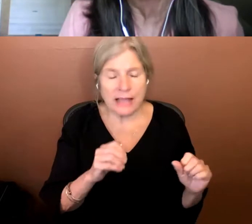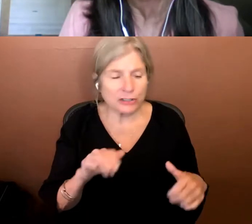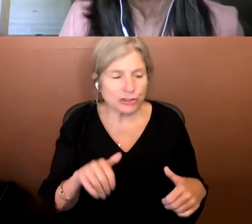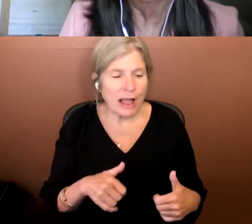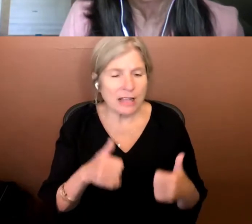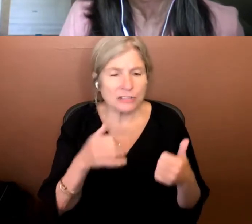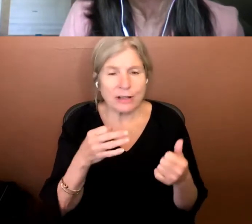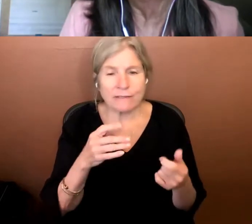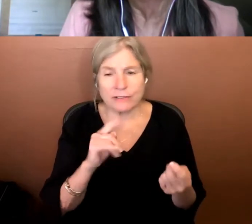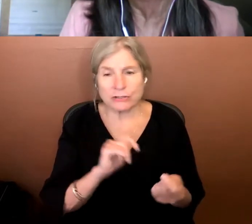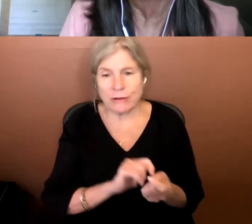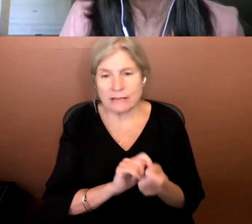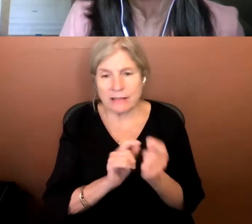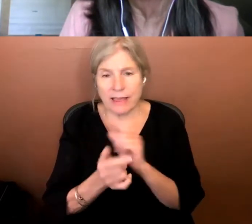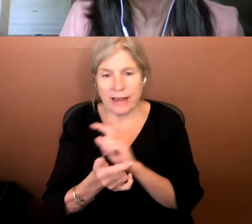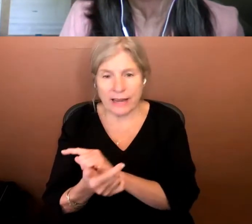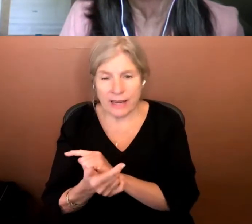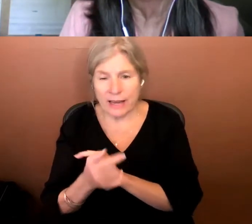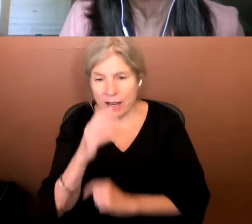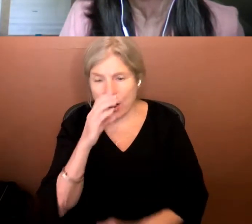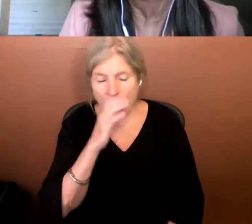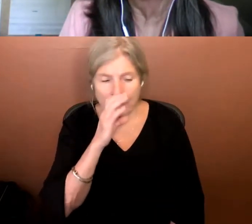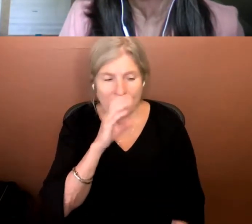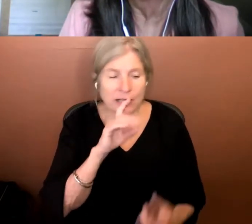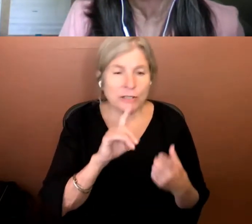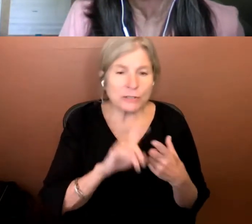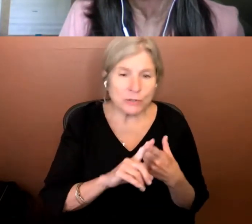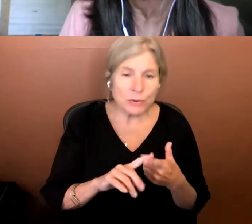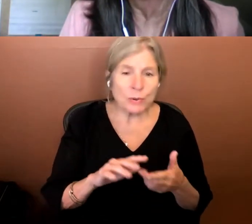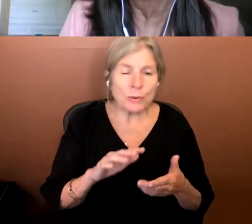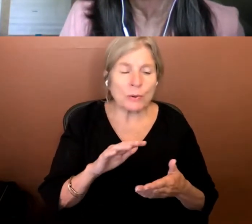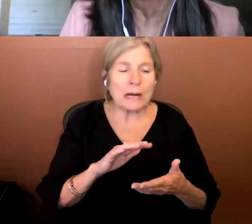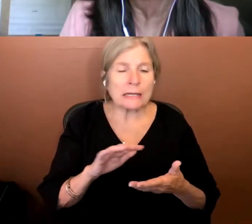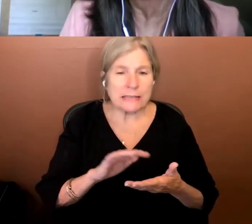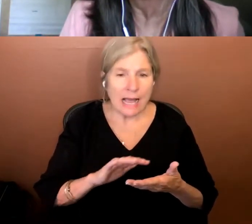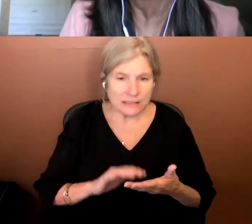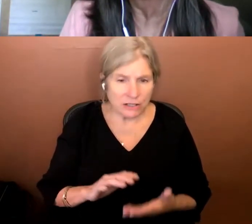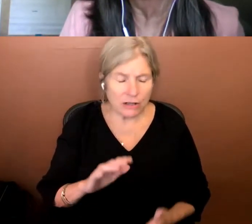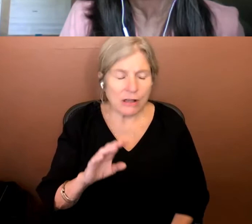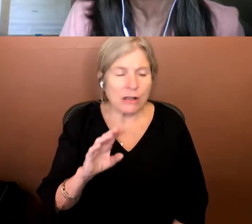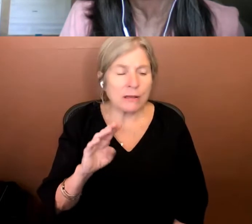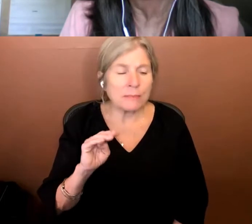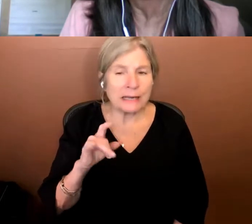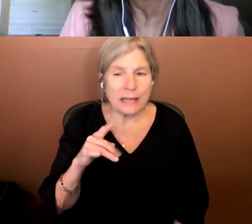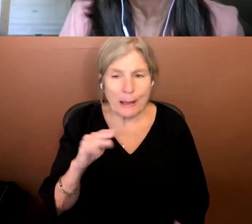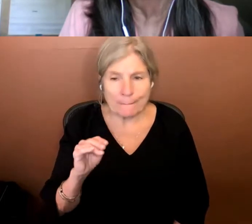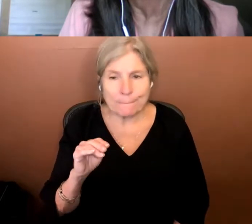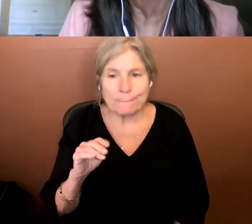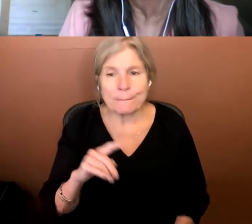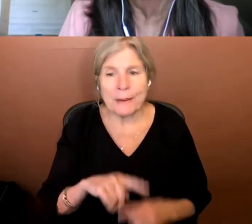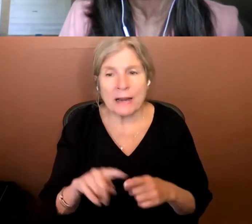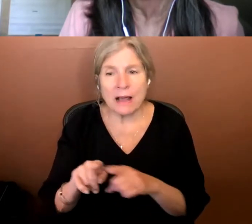lating comics to a tactile media medium. But also to think about